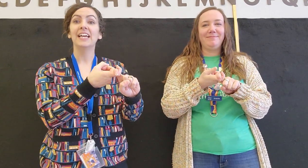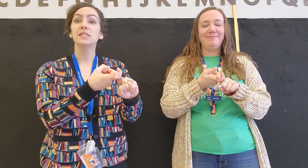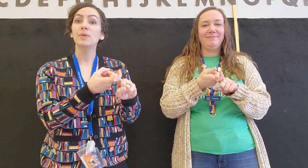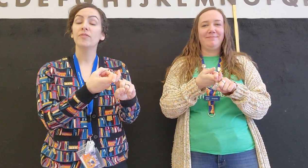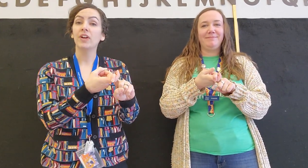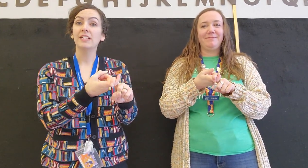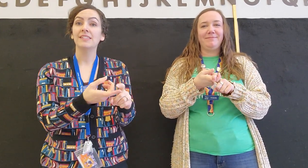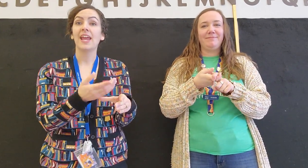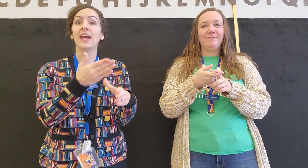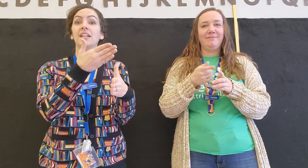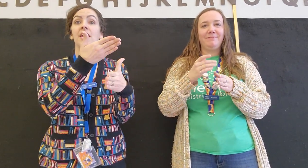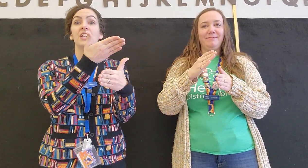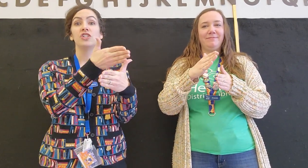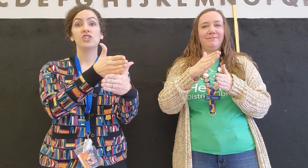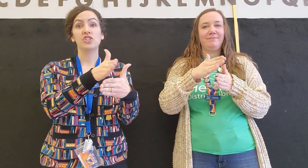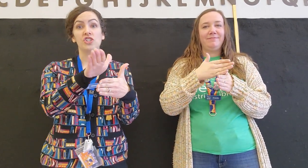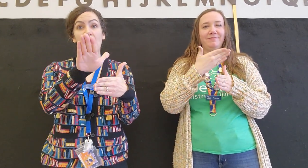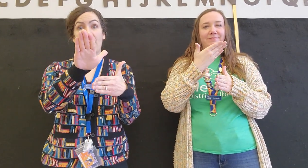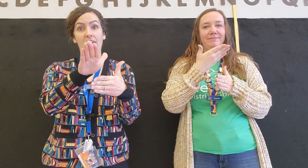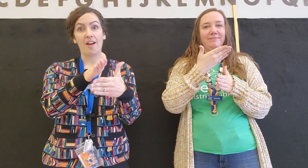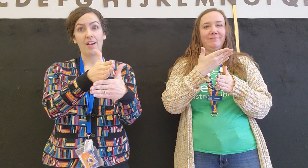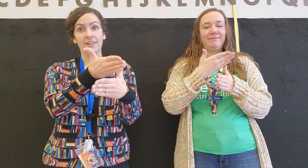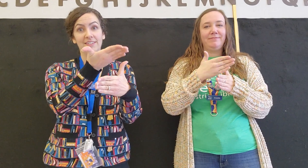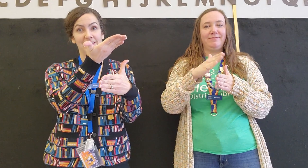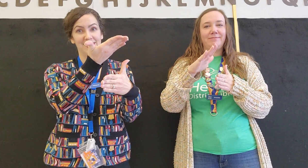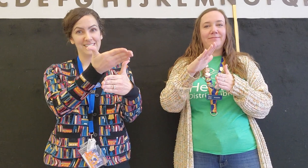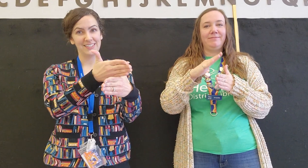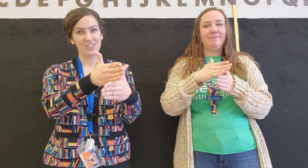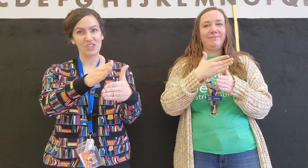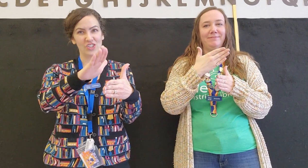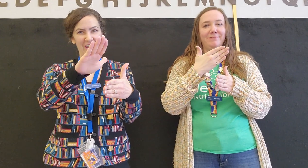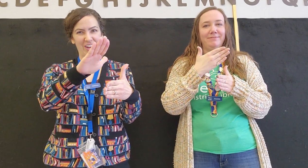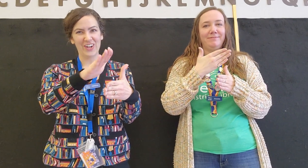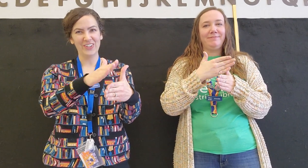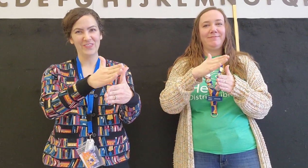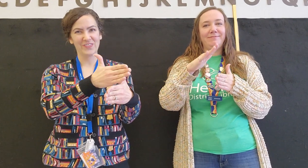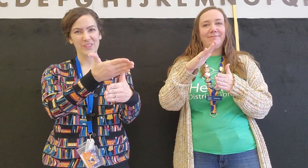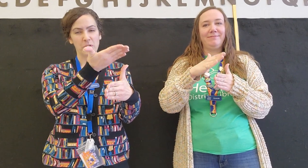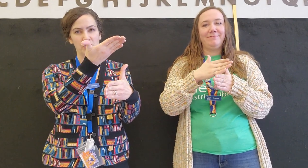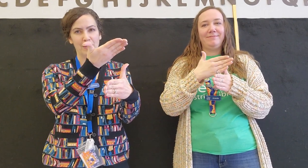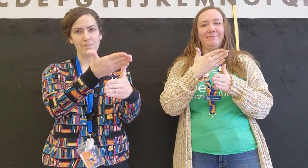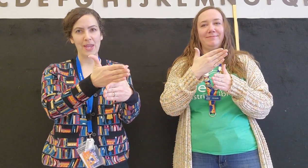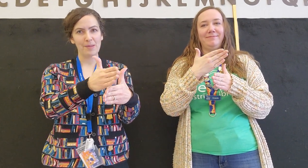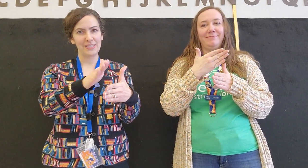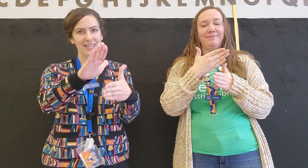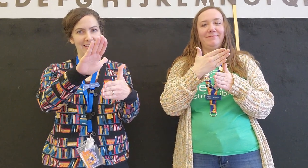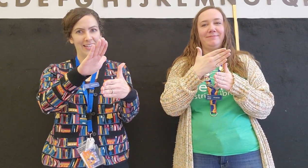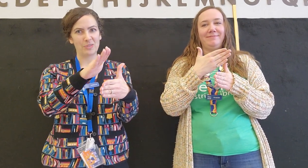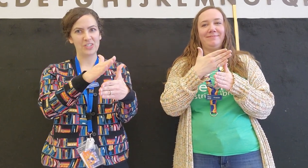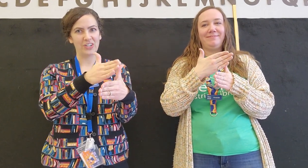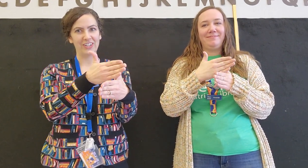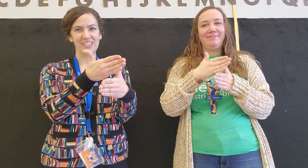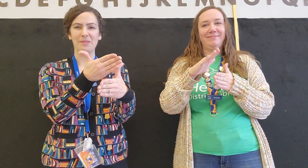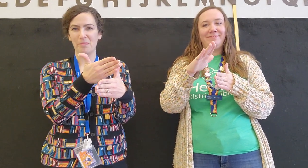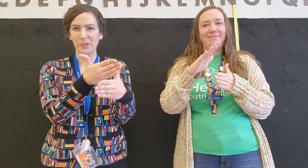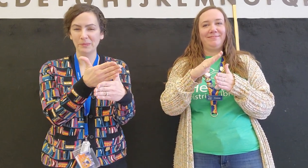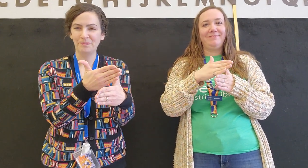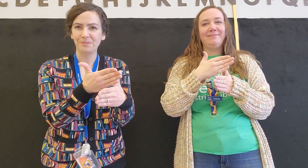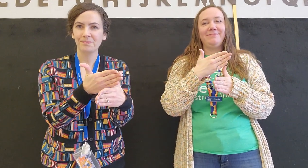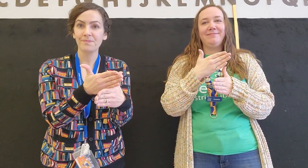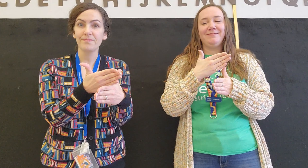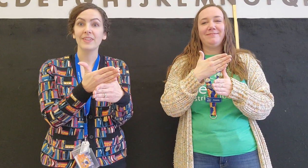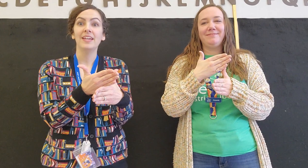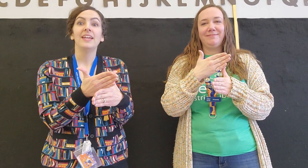Let's be friends and share. This is share, we're doing baby sign language here, very simple.